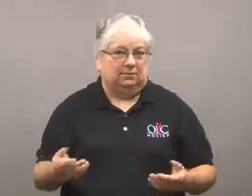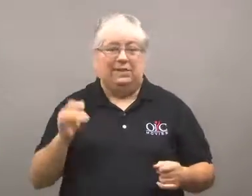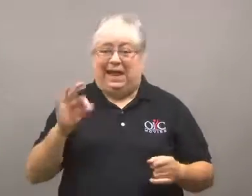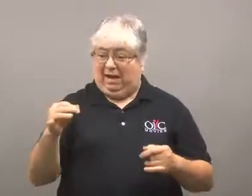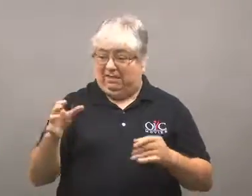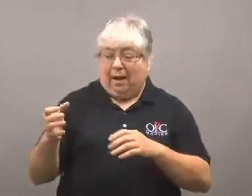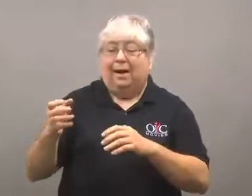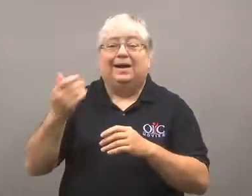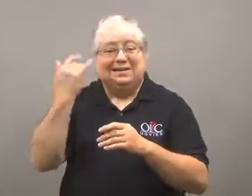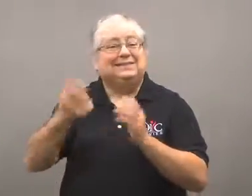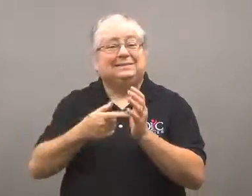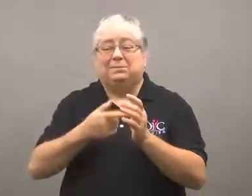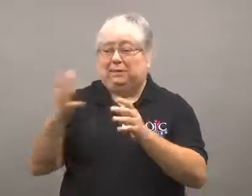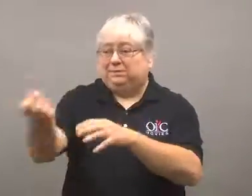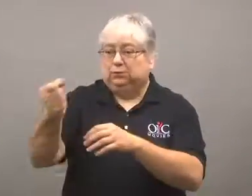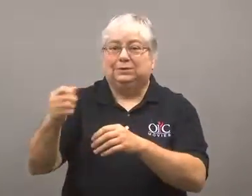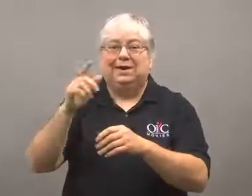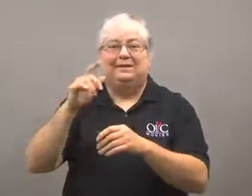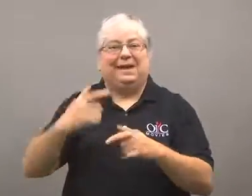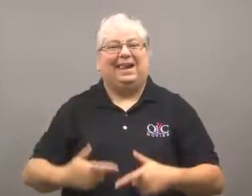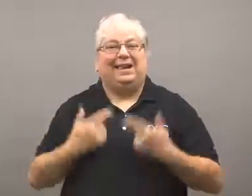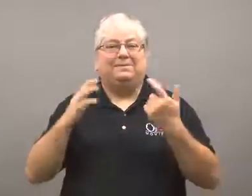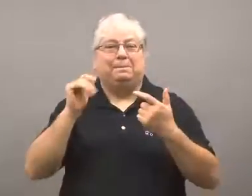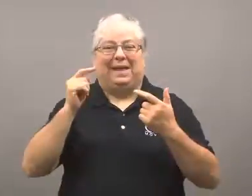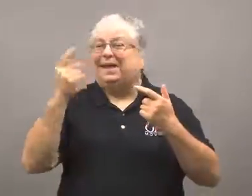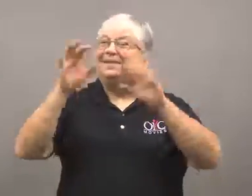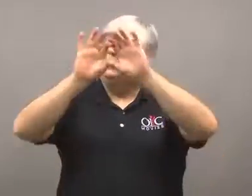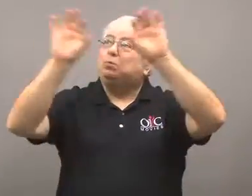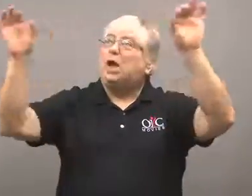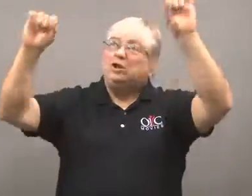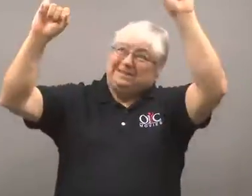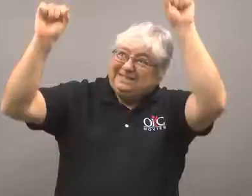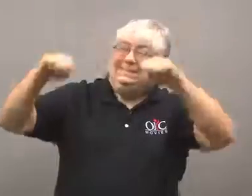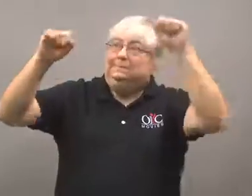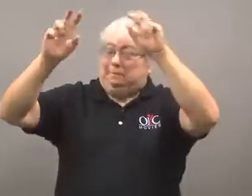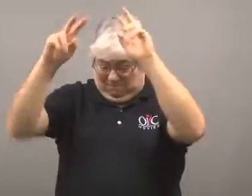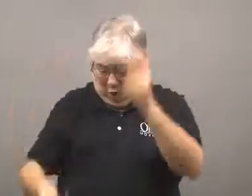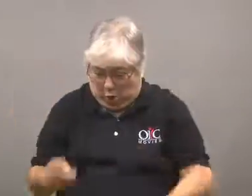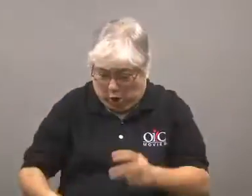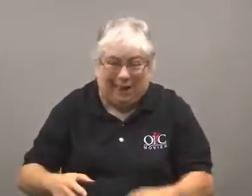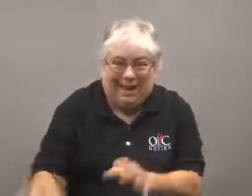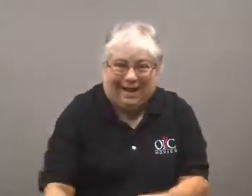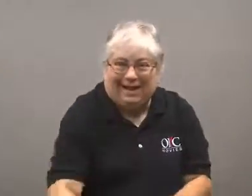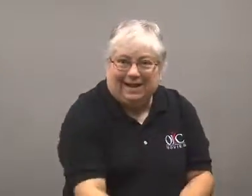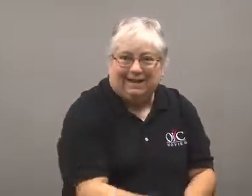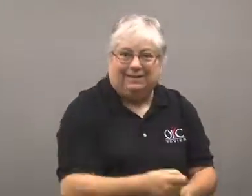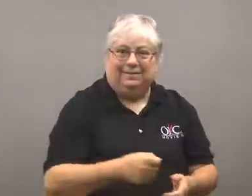Sometimes live bats are caught by shaking a branch and grabbing fallen bats.